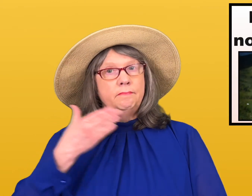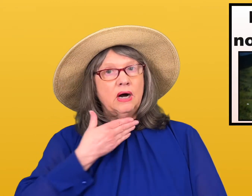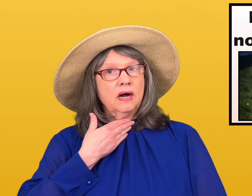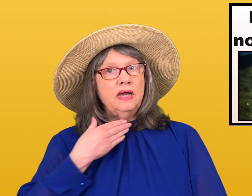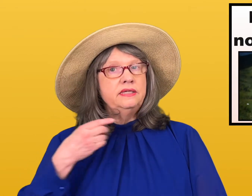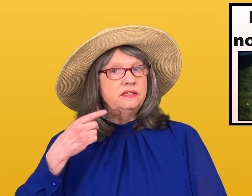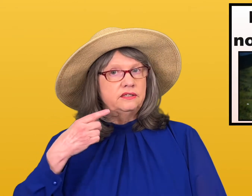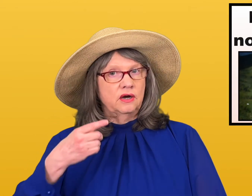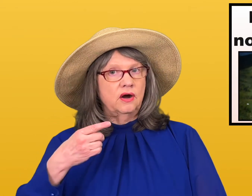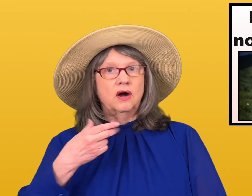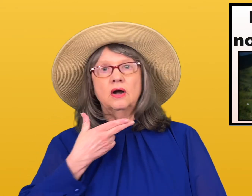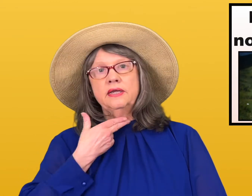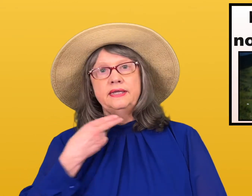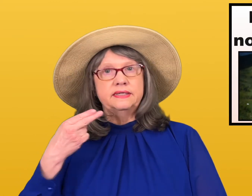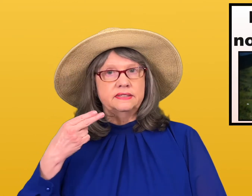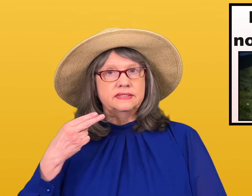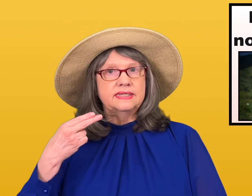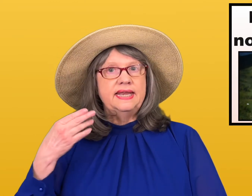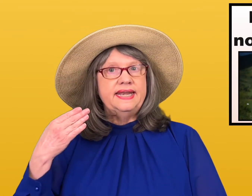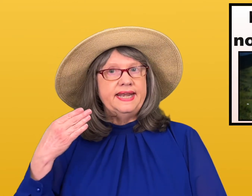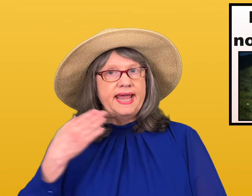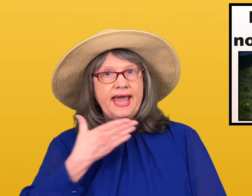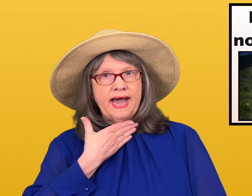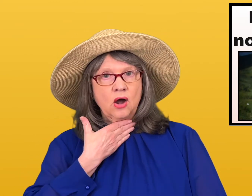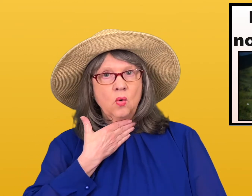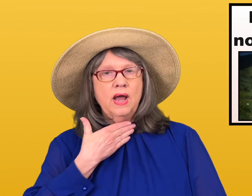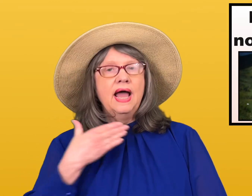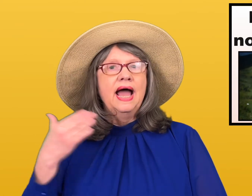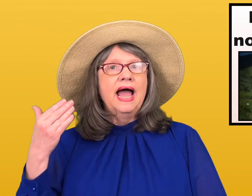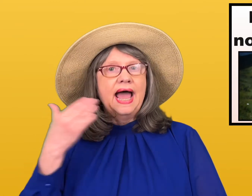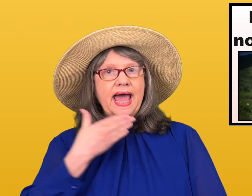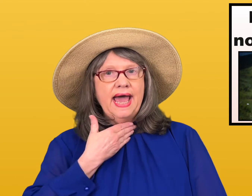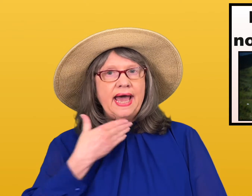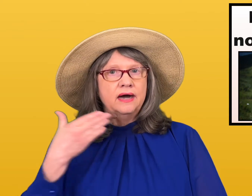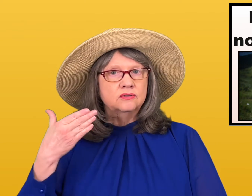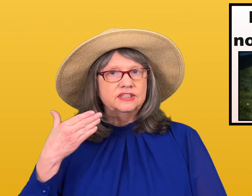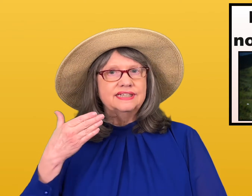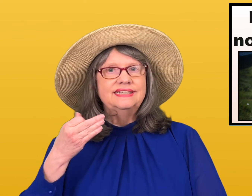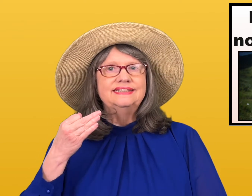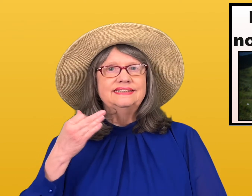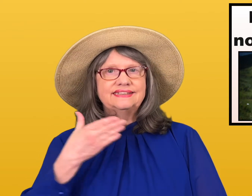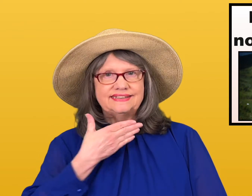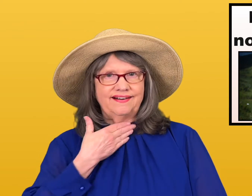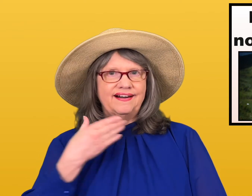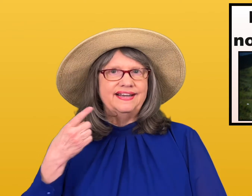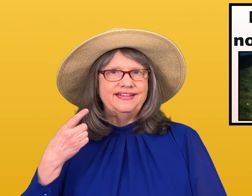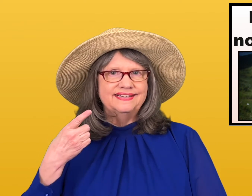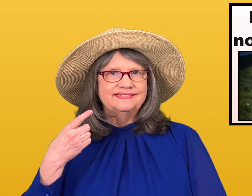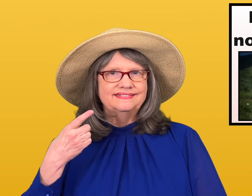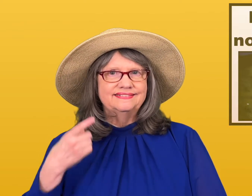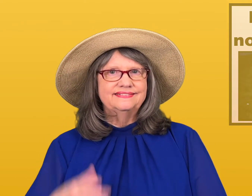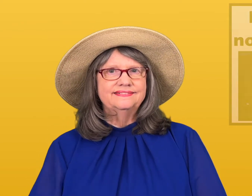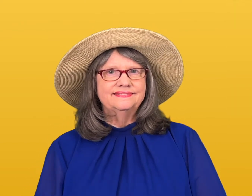My dog is now outside.